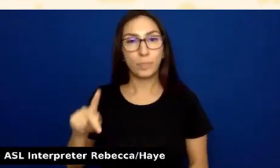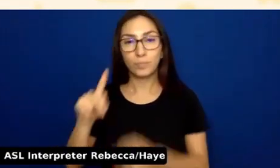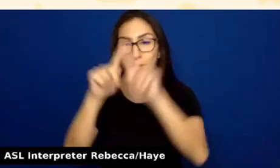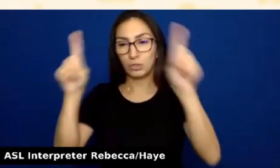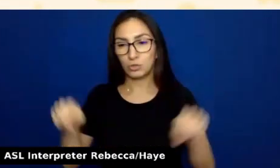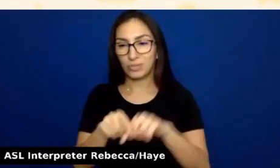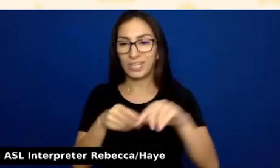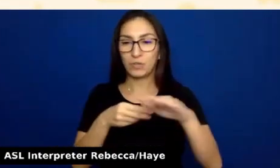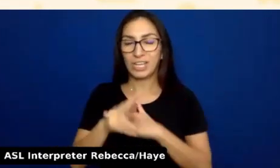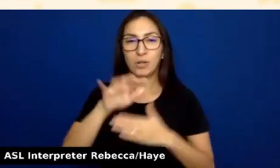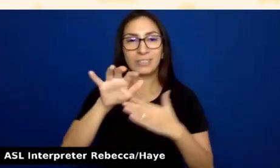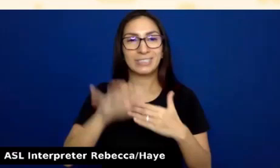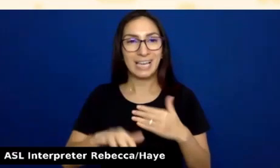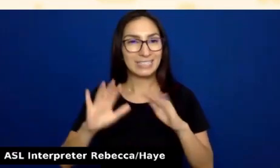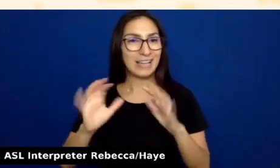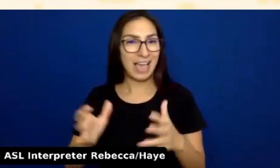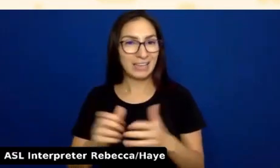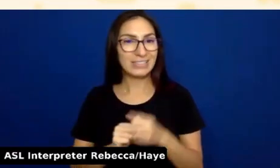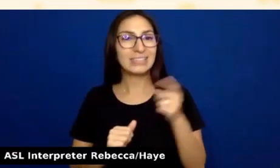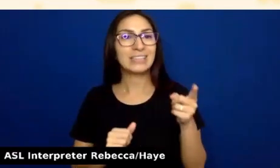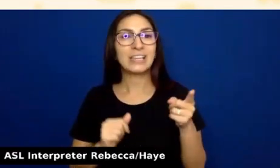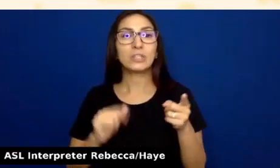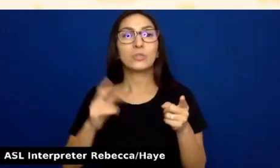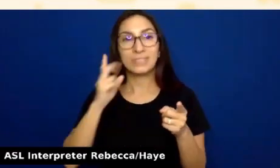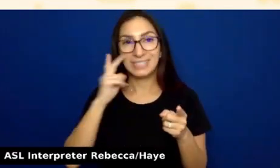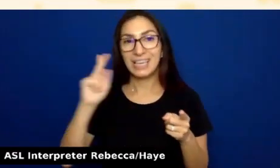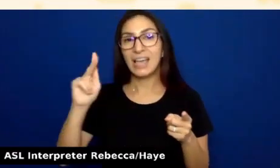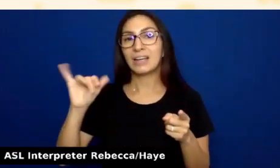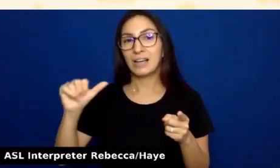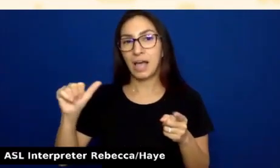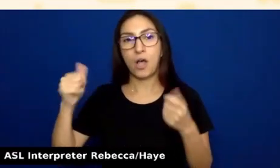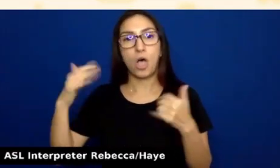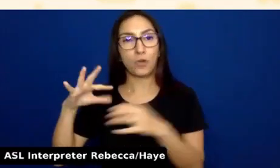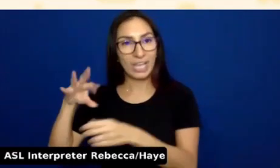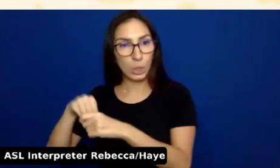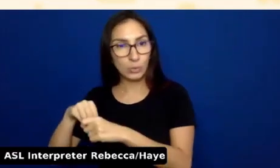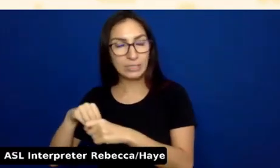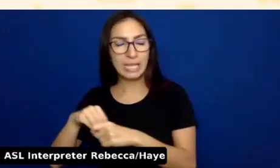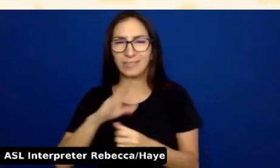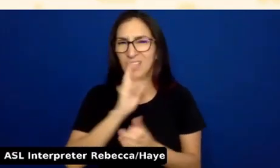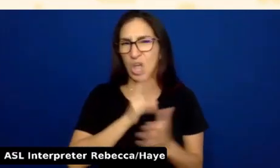As we have already seen, the kaya theme includes it. I am honestly not sure whether or not Divi includes it or not.